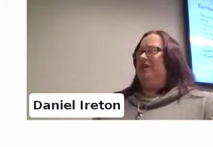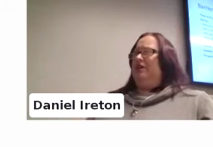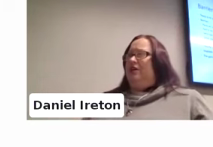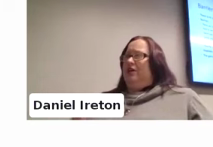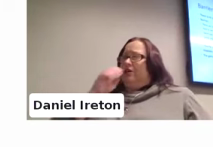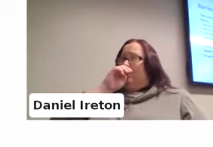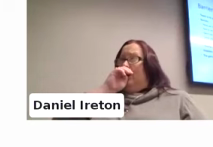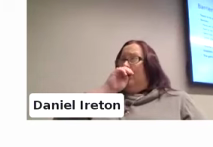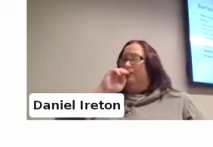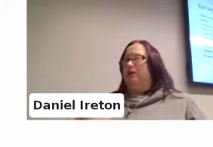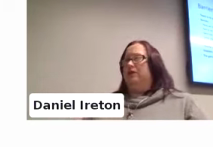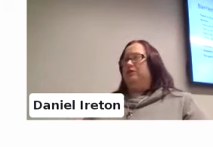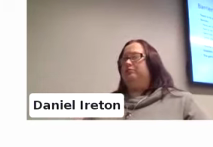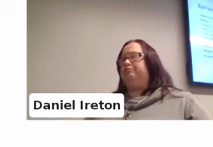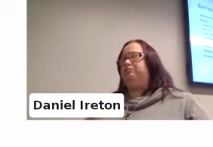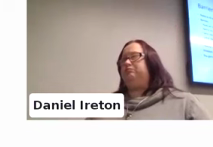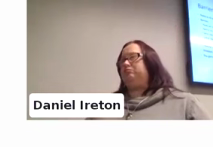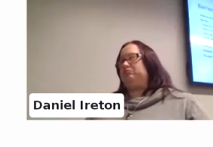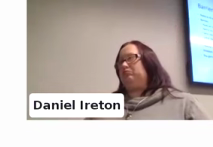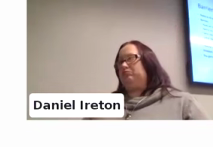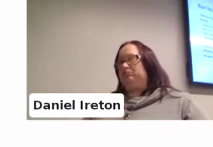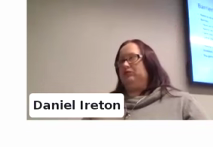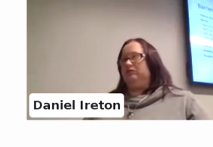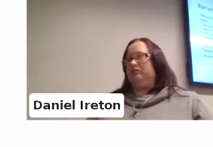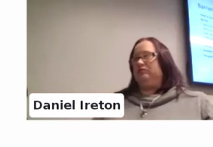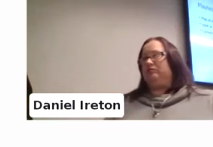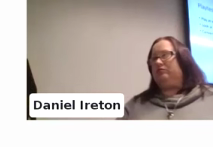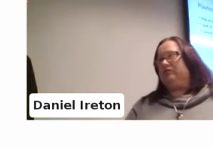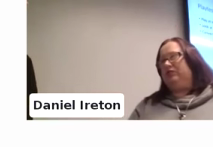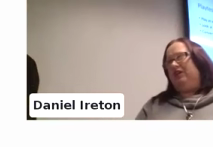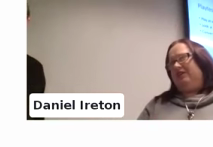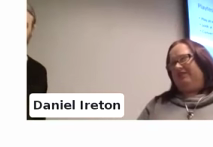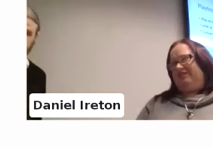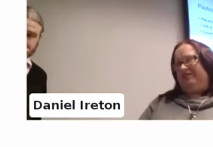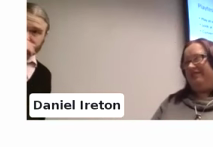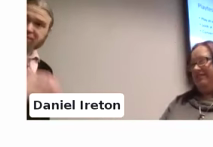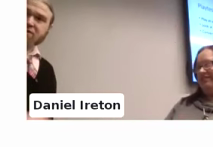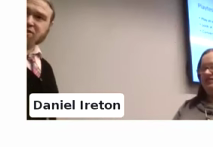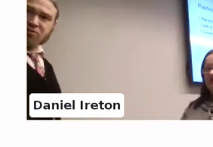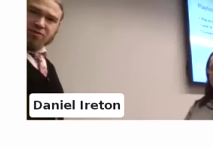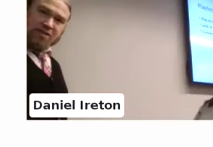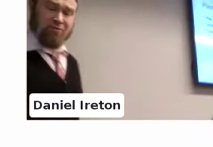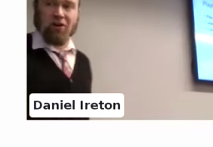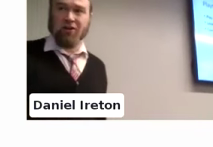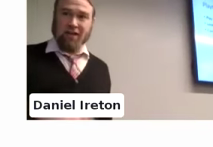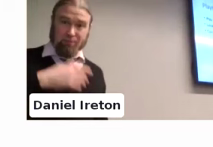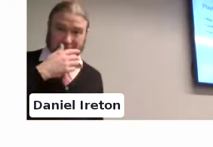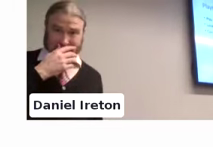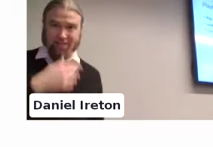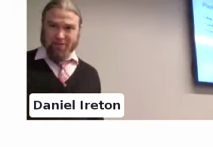Which is to say, trying toshooout people they don't like.